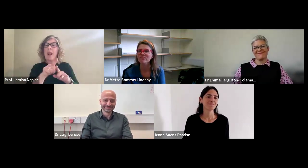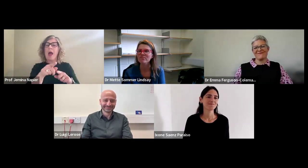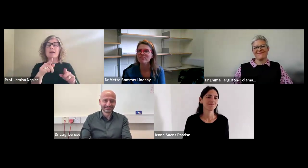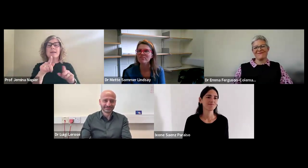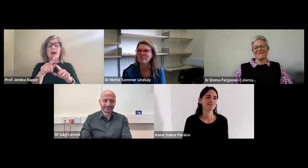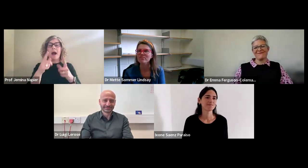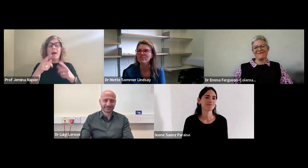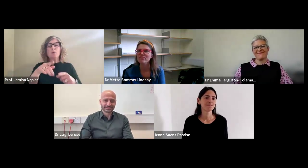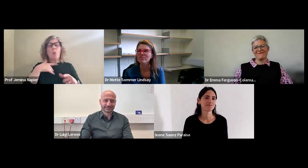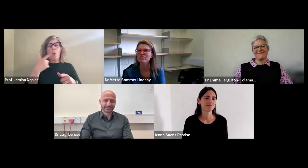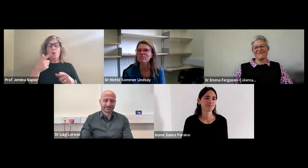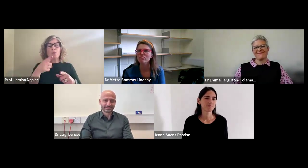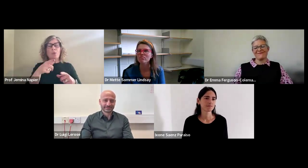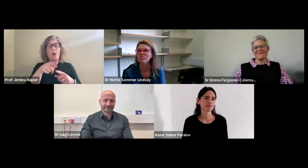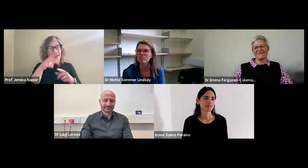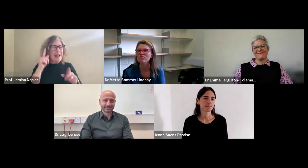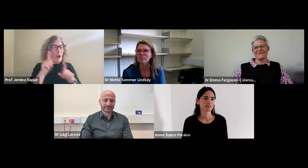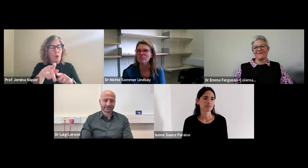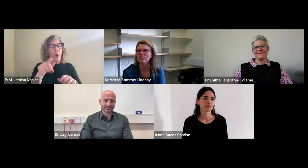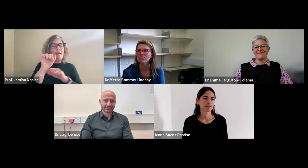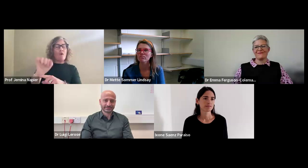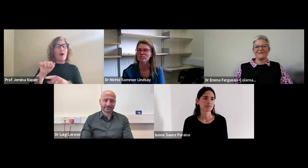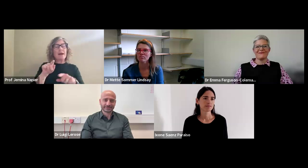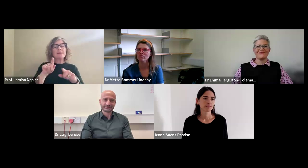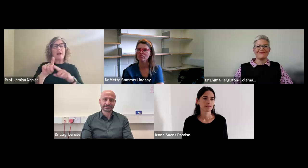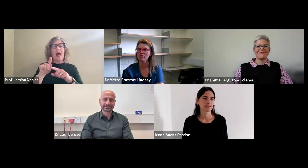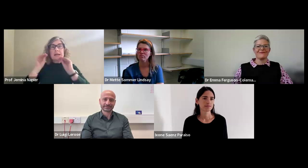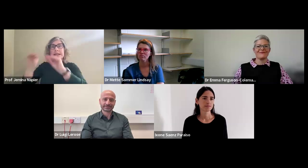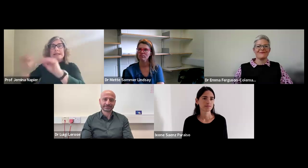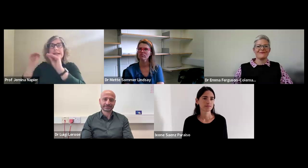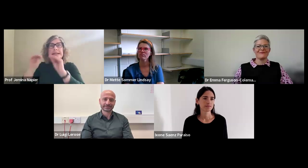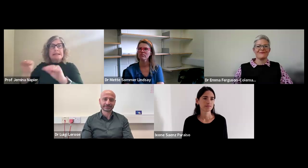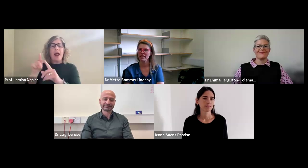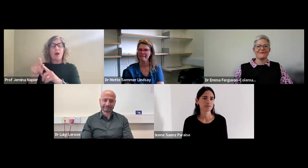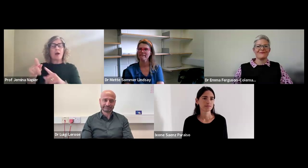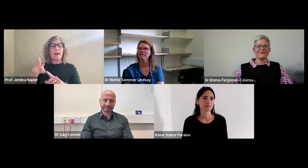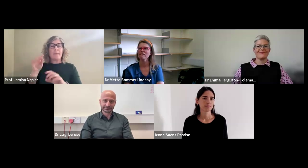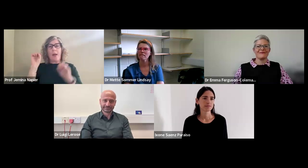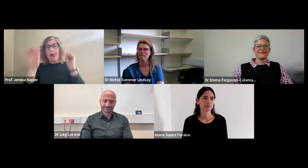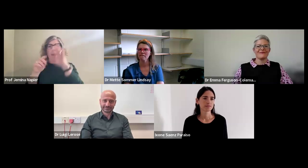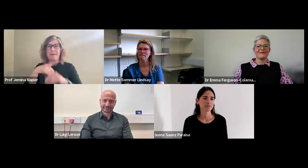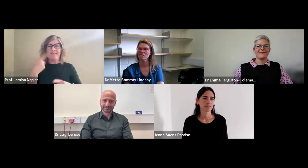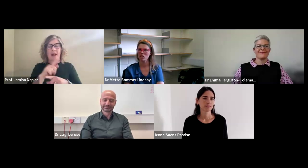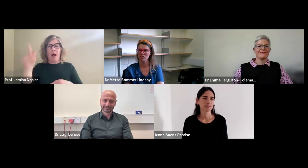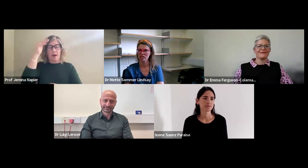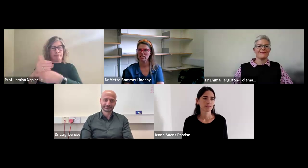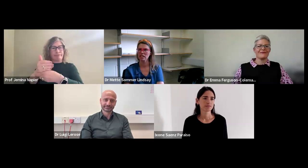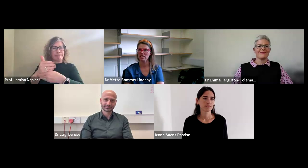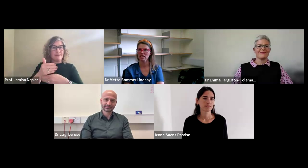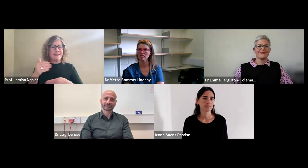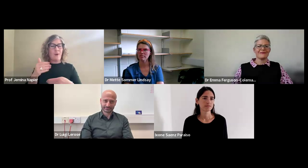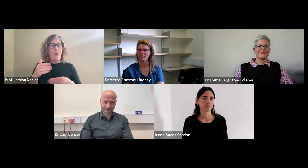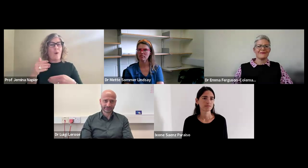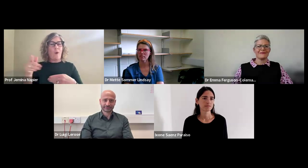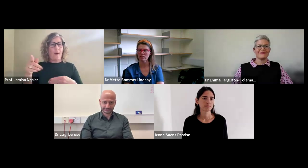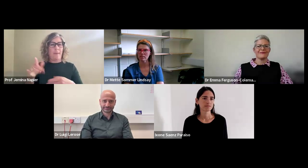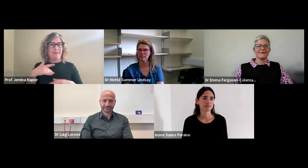thanks a lot for that Luigi it sounds like you avoid proselytising to people because you don't